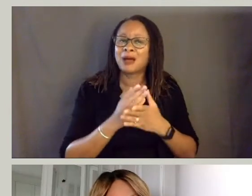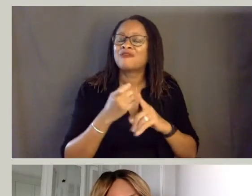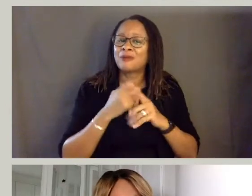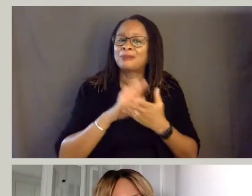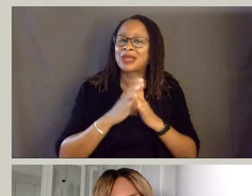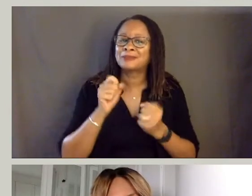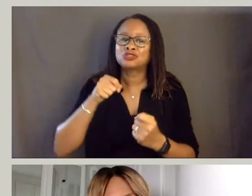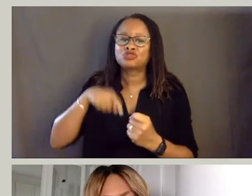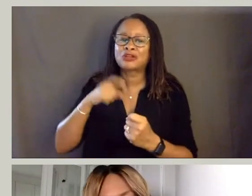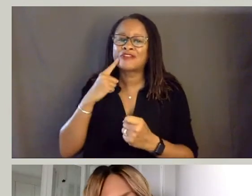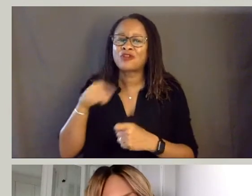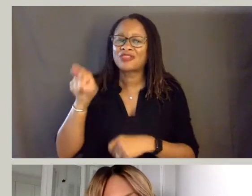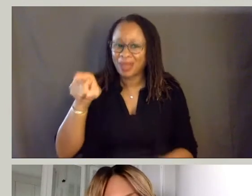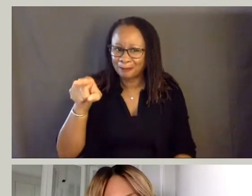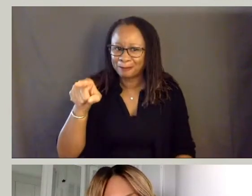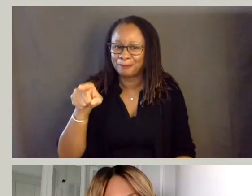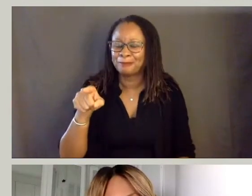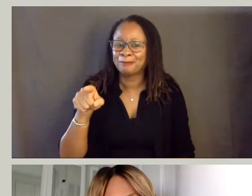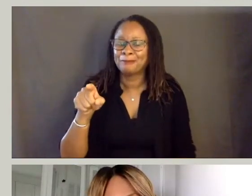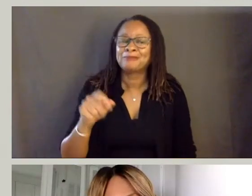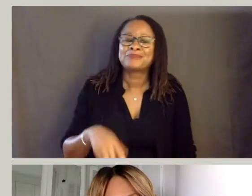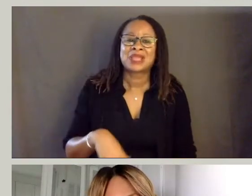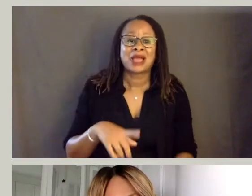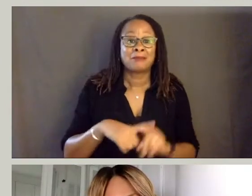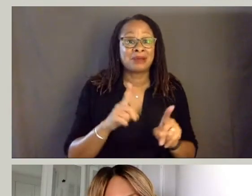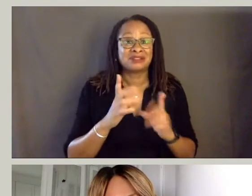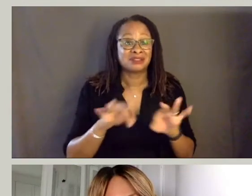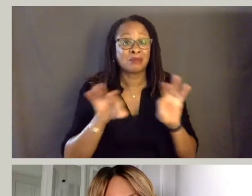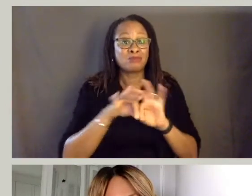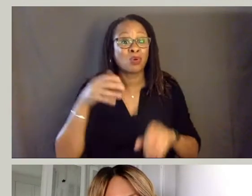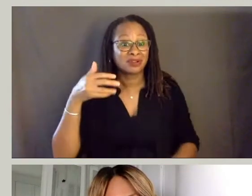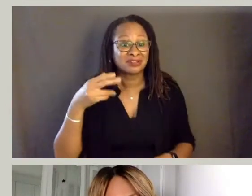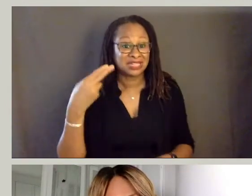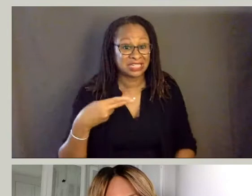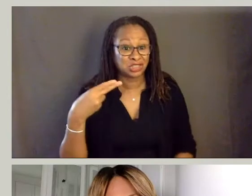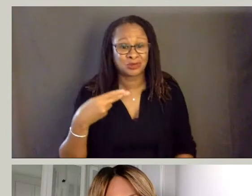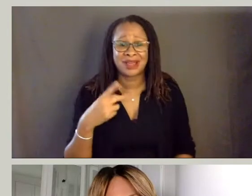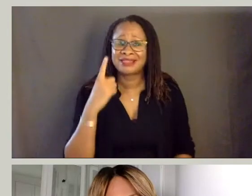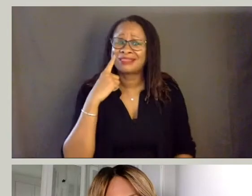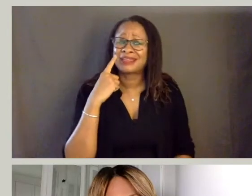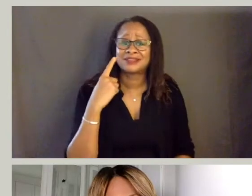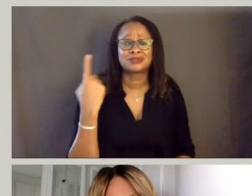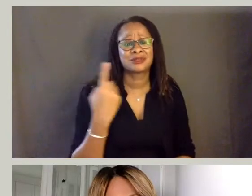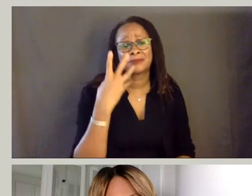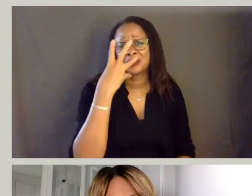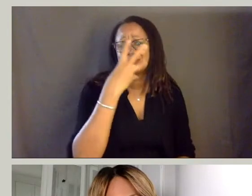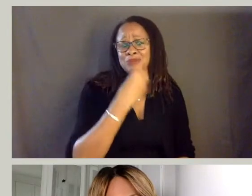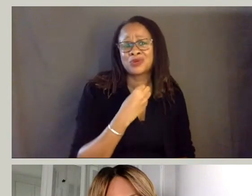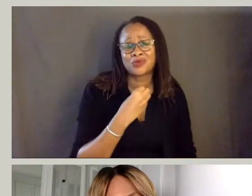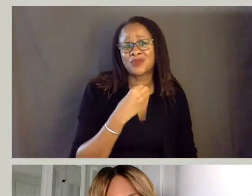But I think it's really an important history and I think there's something really beautiful to see people reflecting the pain you have felt